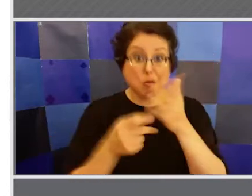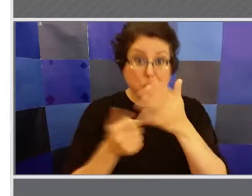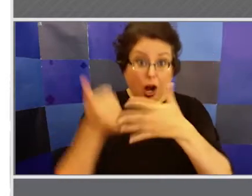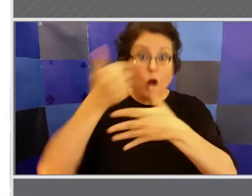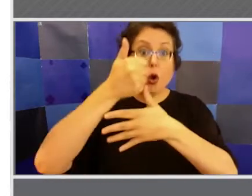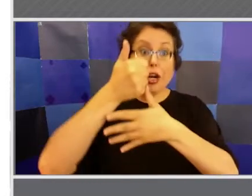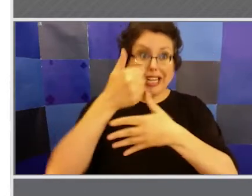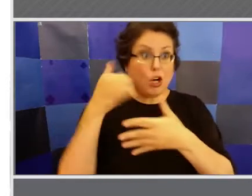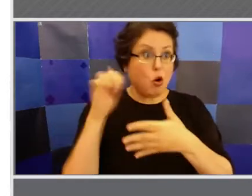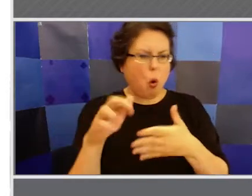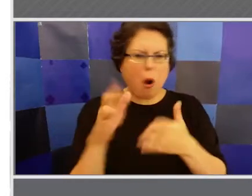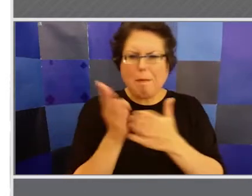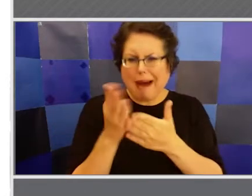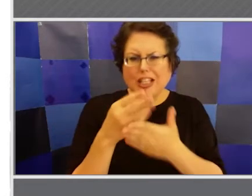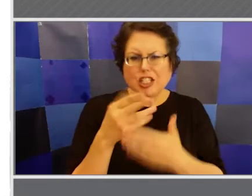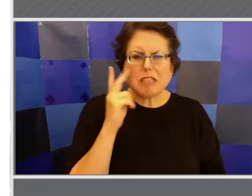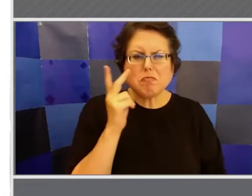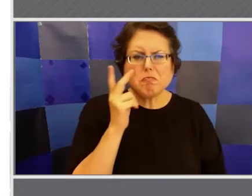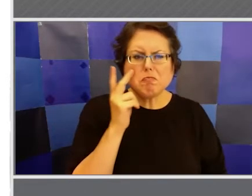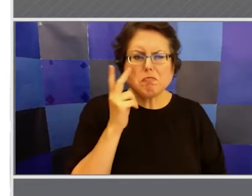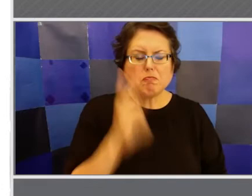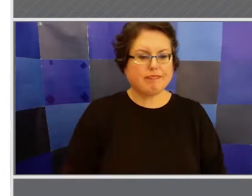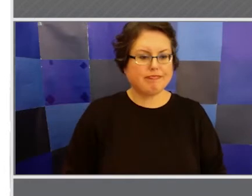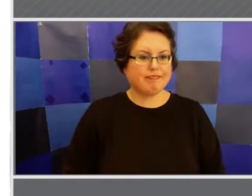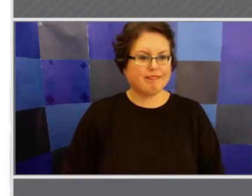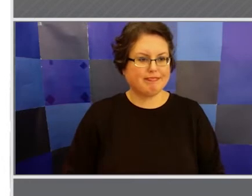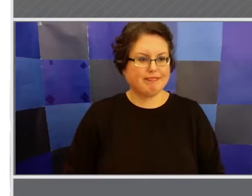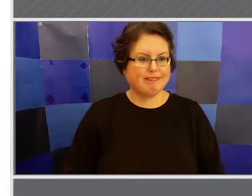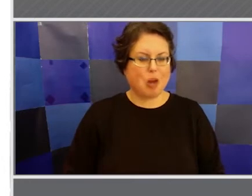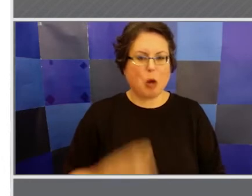that and a little bit. Sorry.